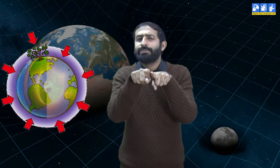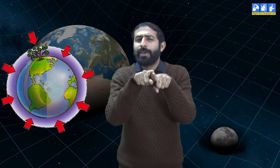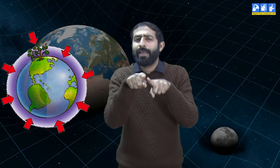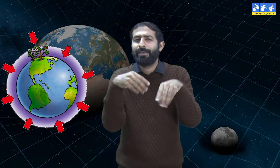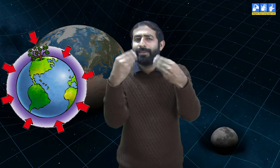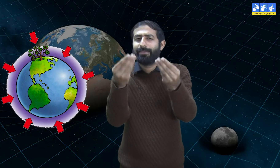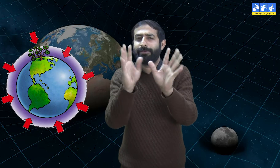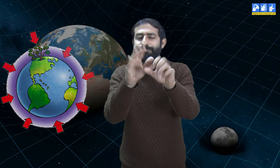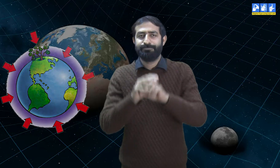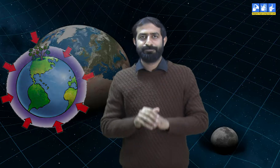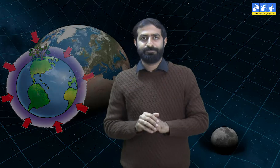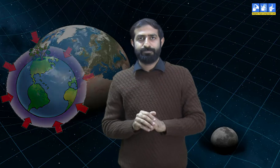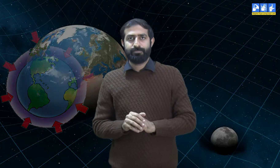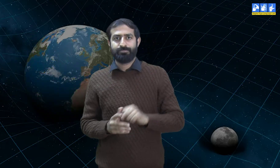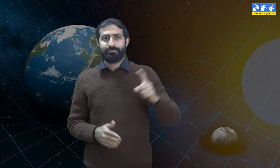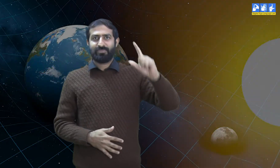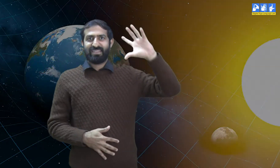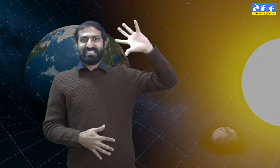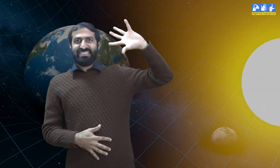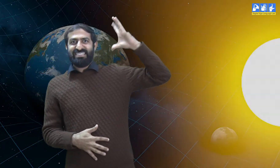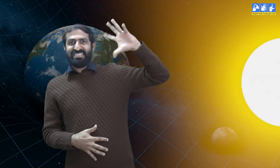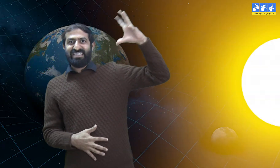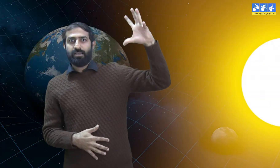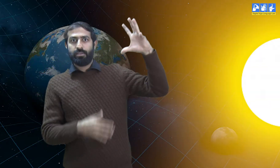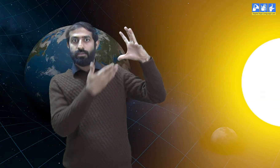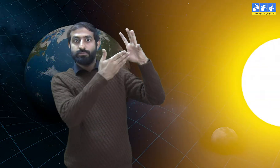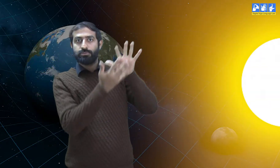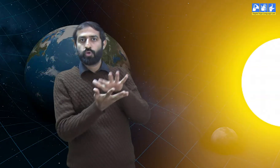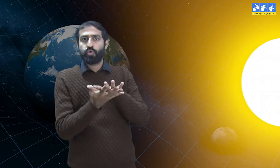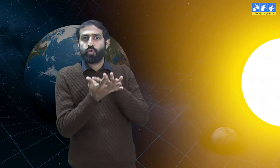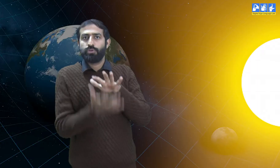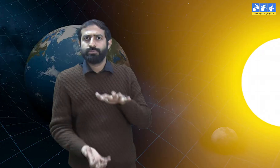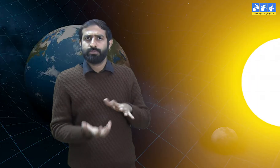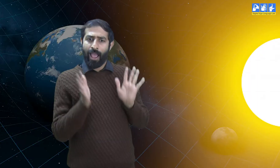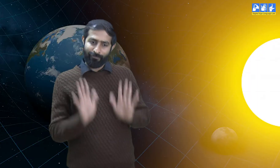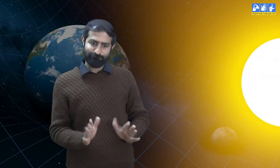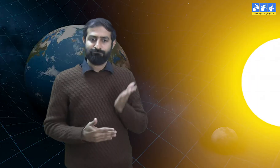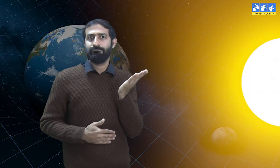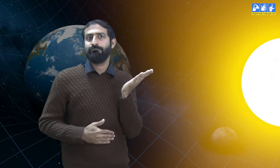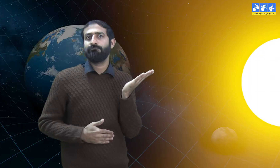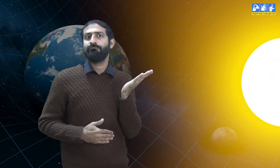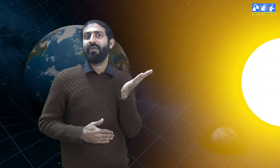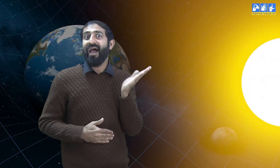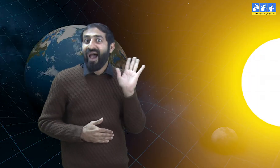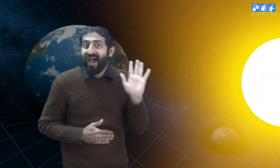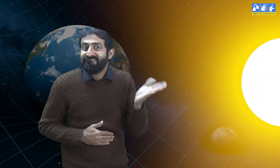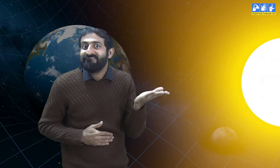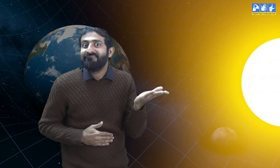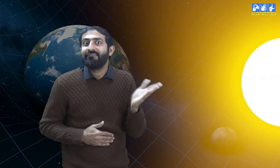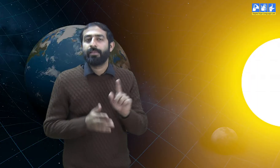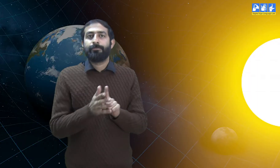For example the gravitational pull on the Sun is very powerful.